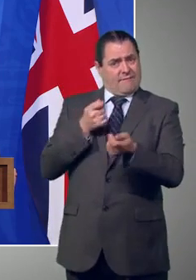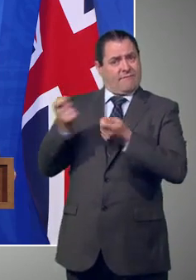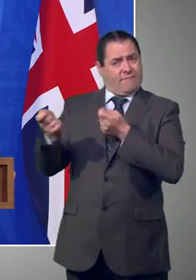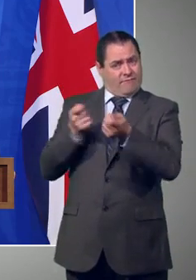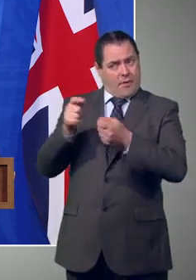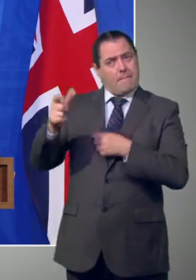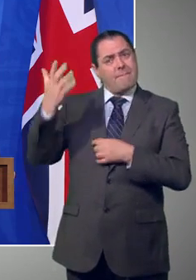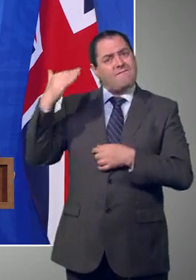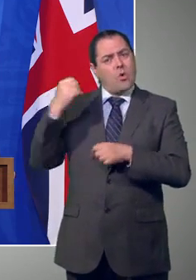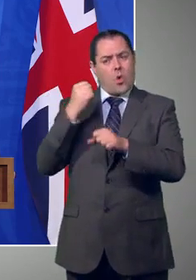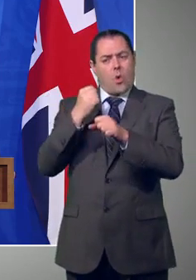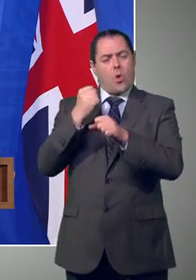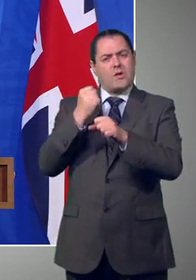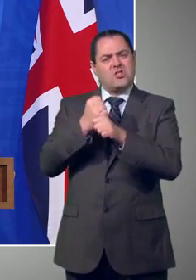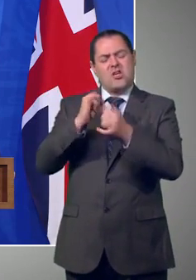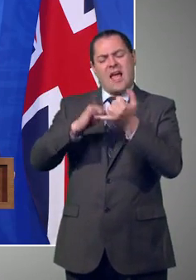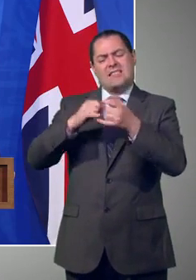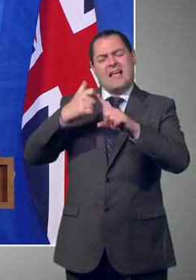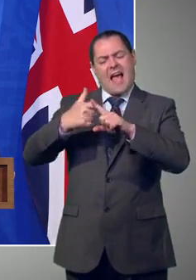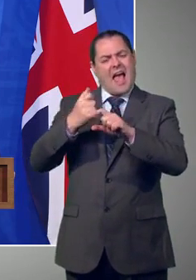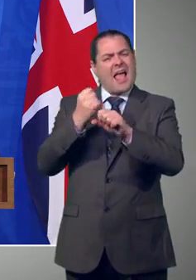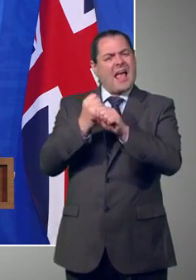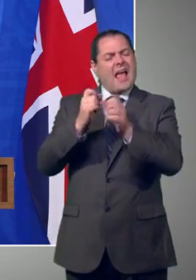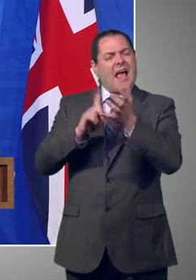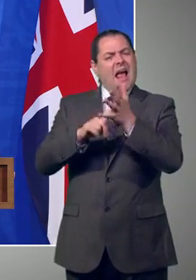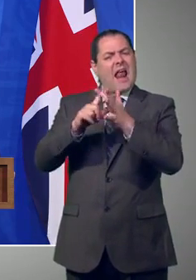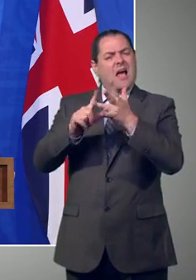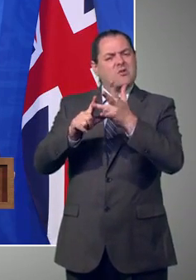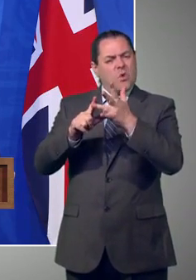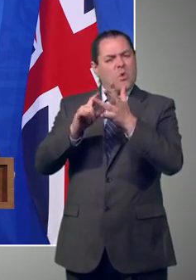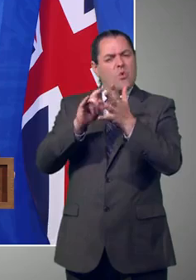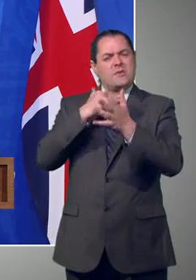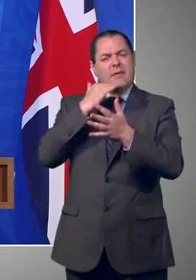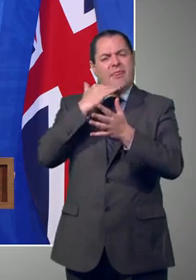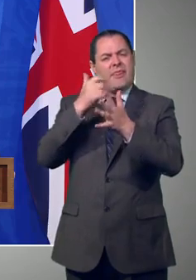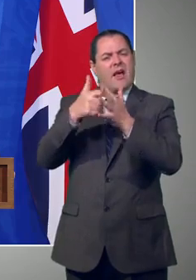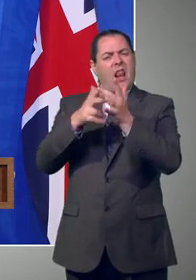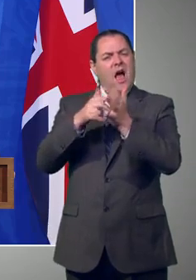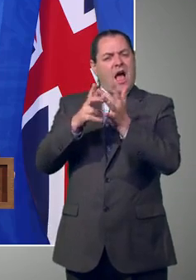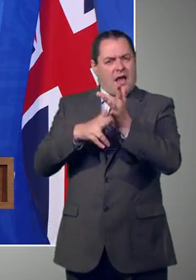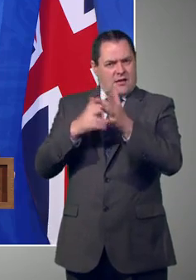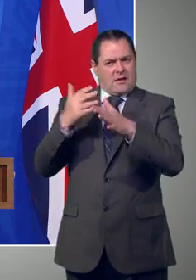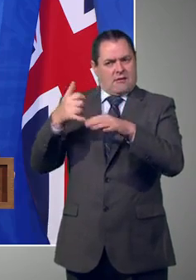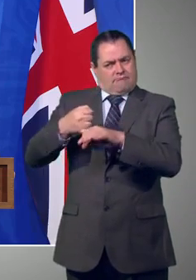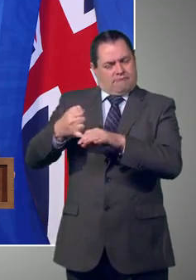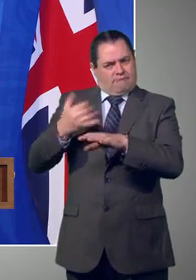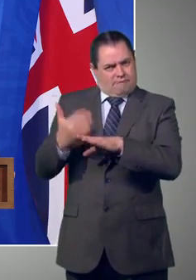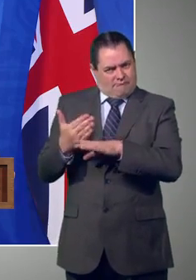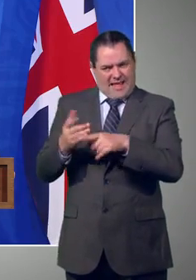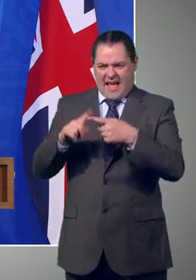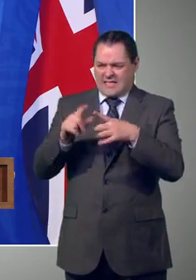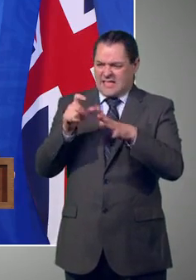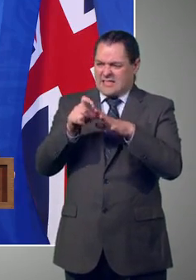from his time at GSK and at Dinova, and I know that Eddie